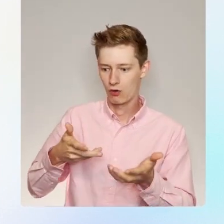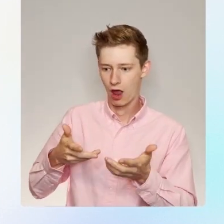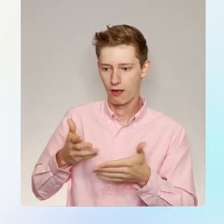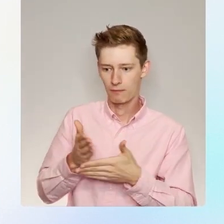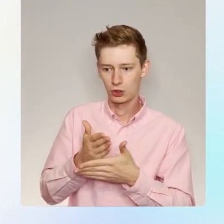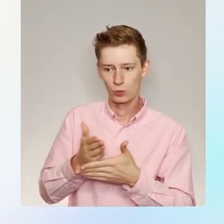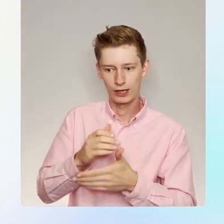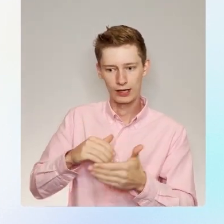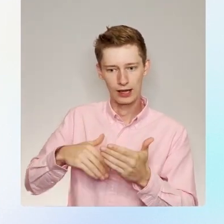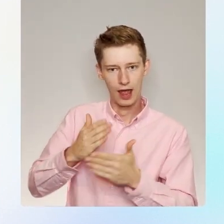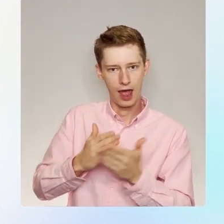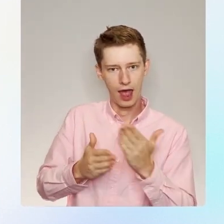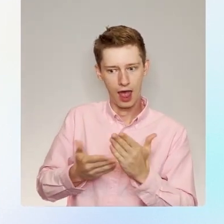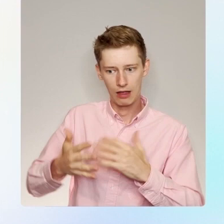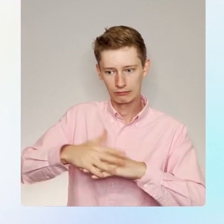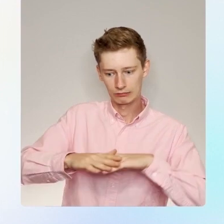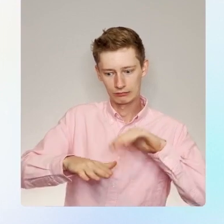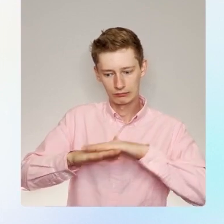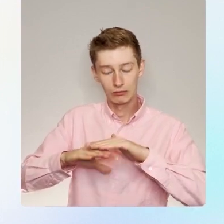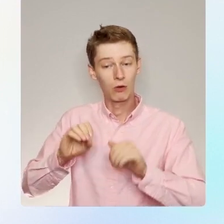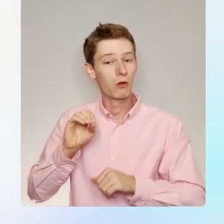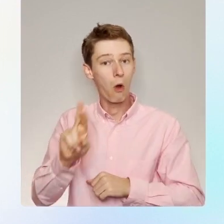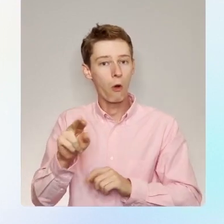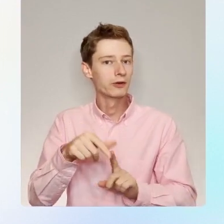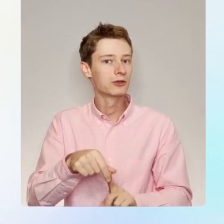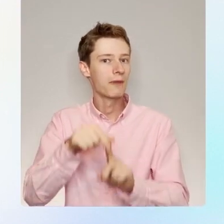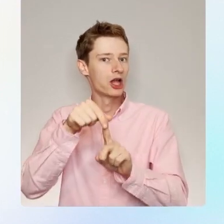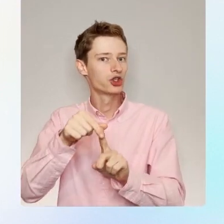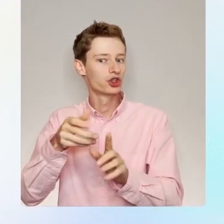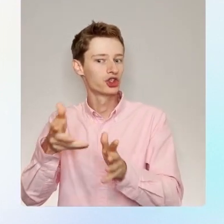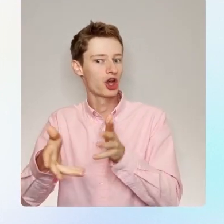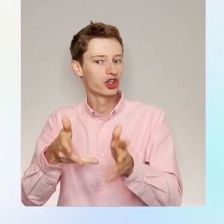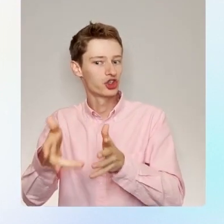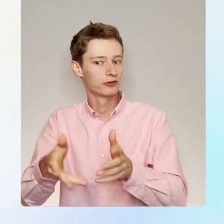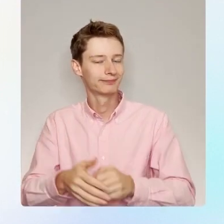or custom gestures and with Interaction SDK,